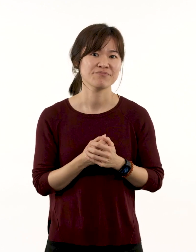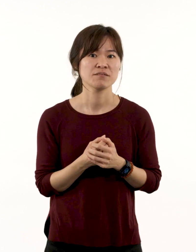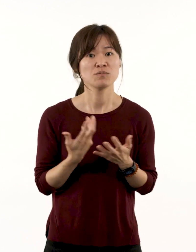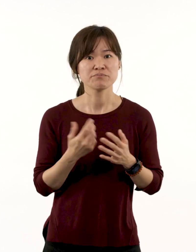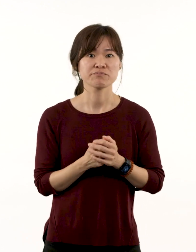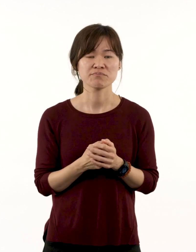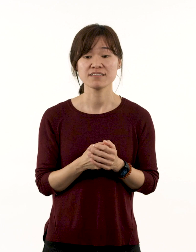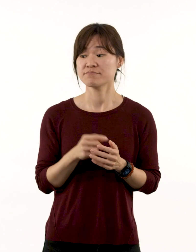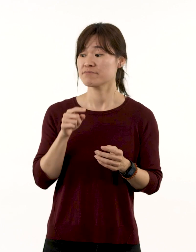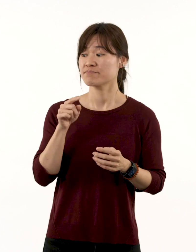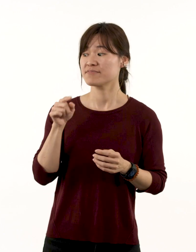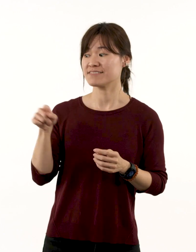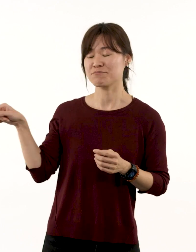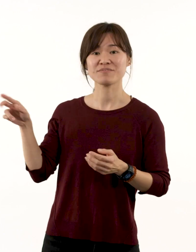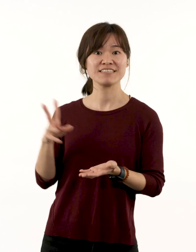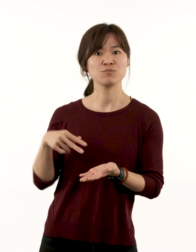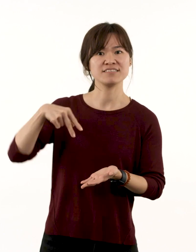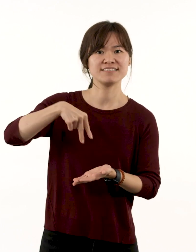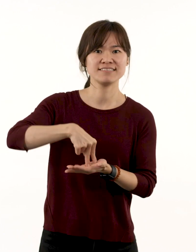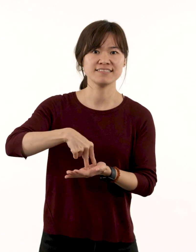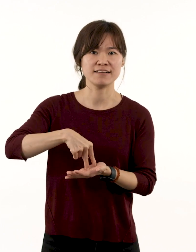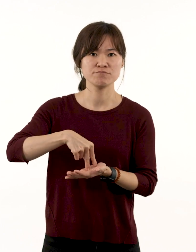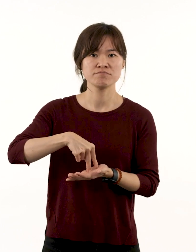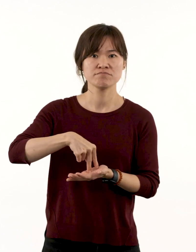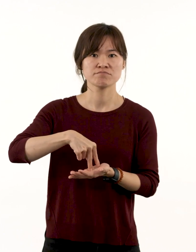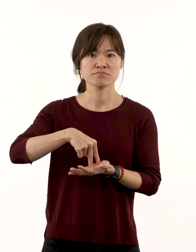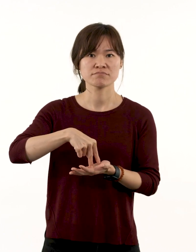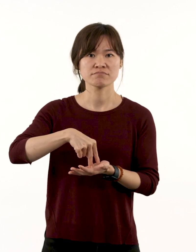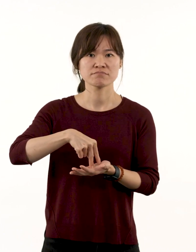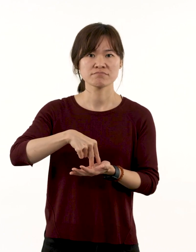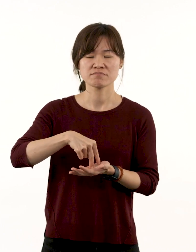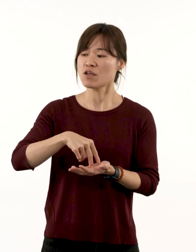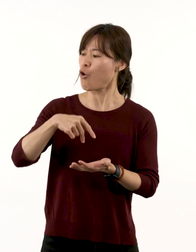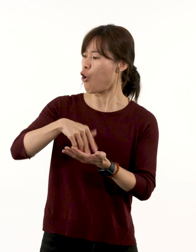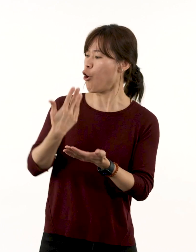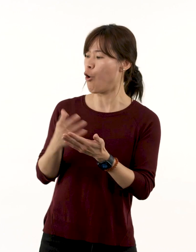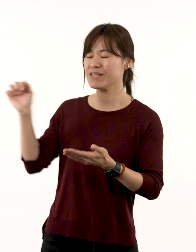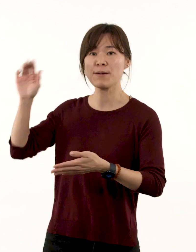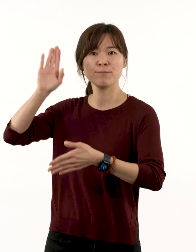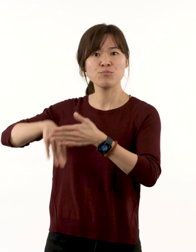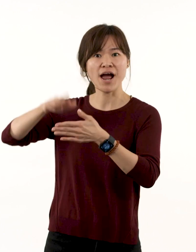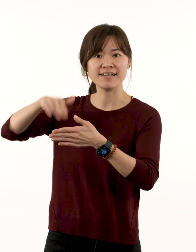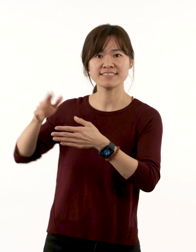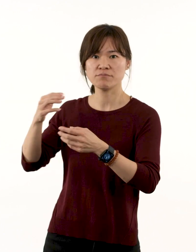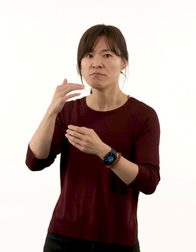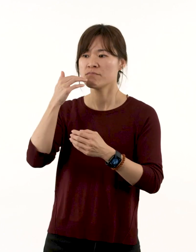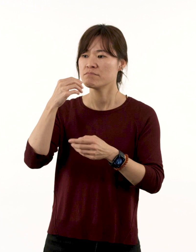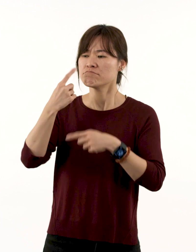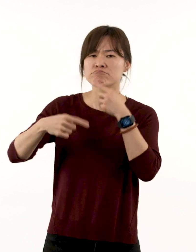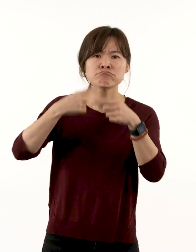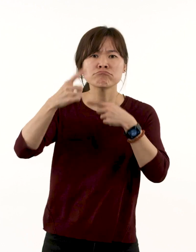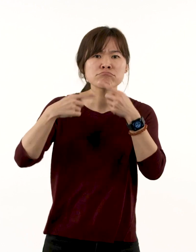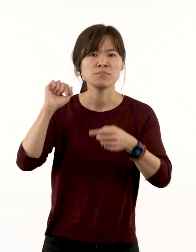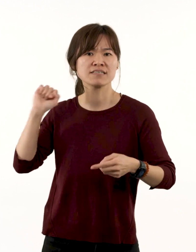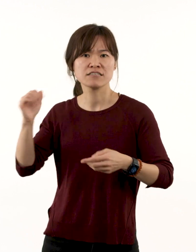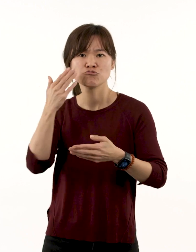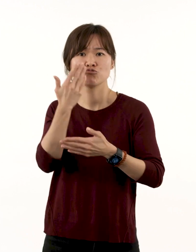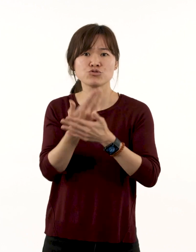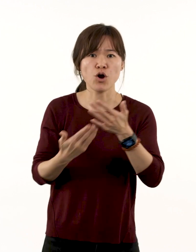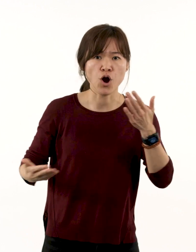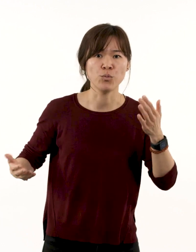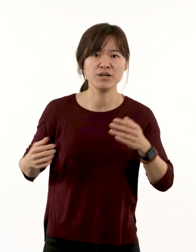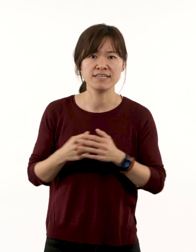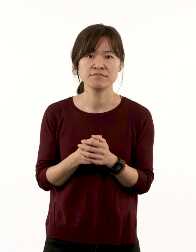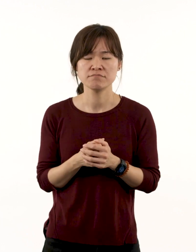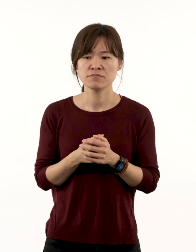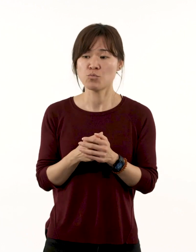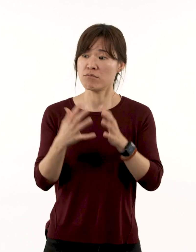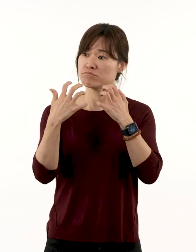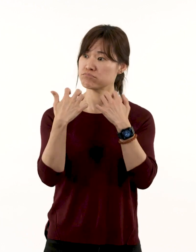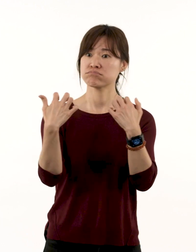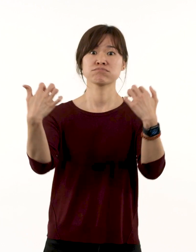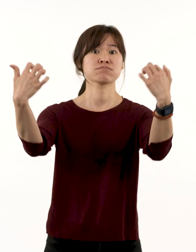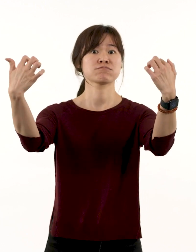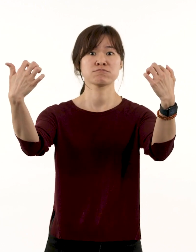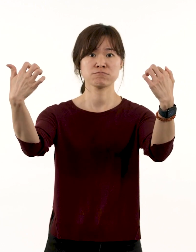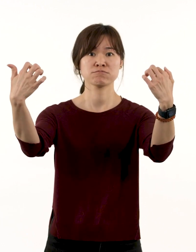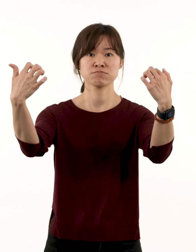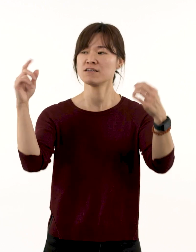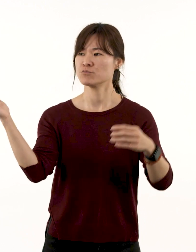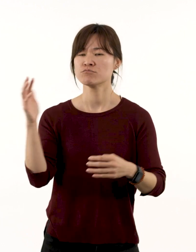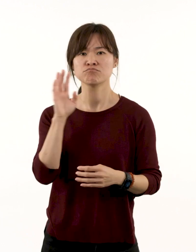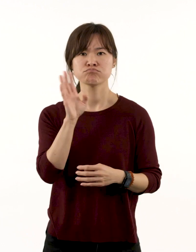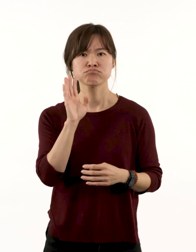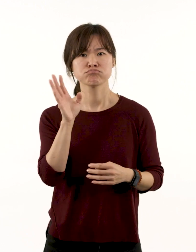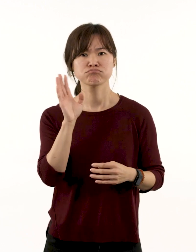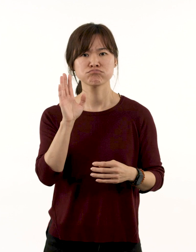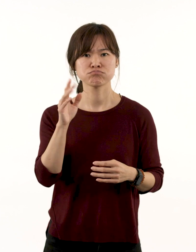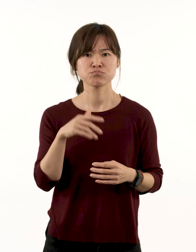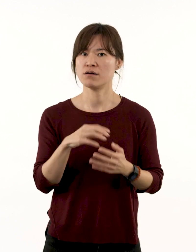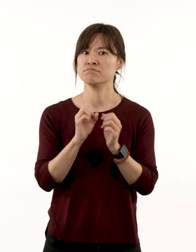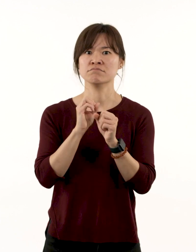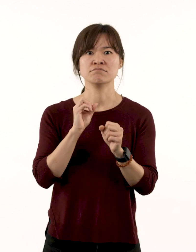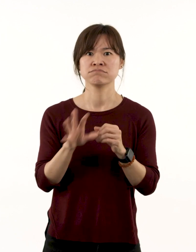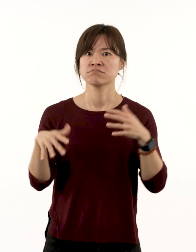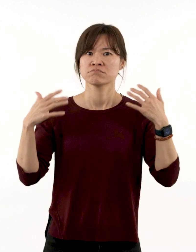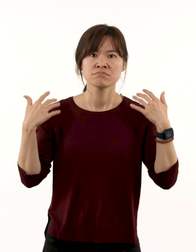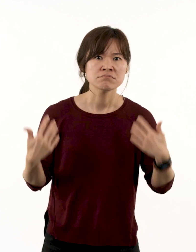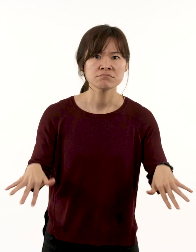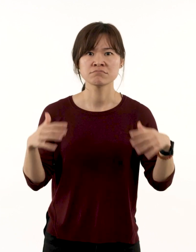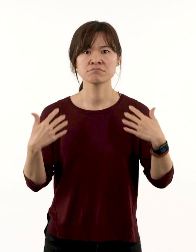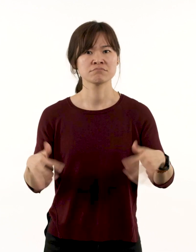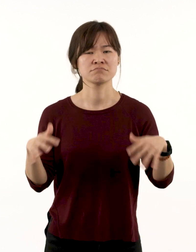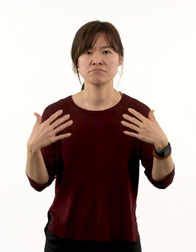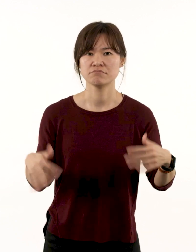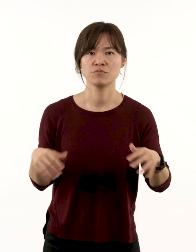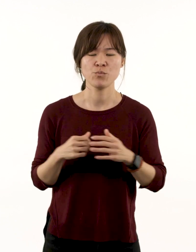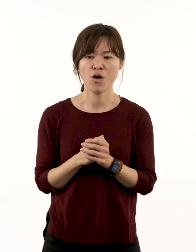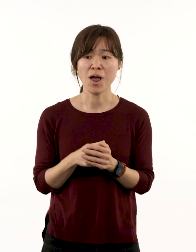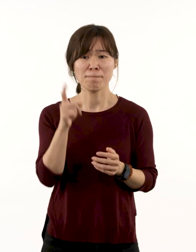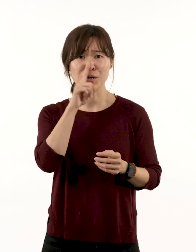‘He was standing in front of his painting and telling his story. His ability to hold a crowd was incredible;